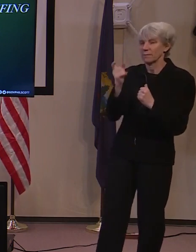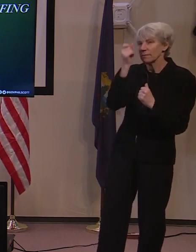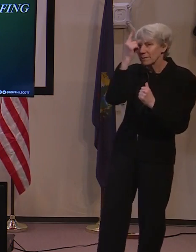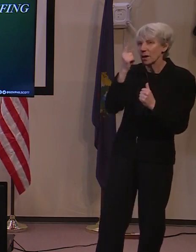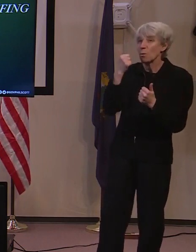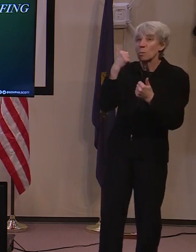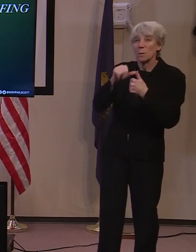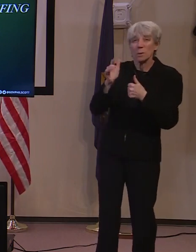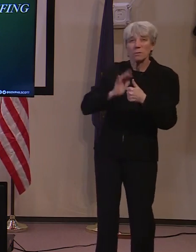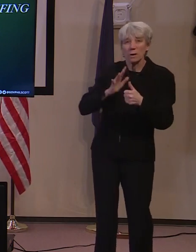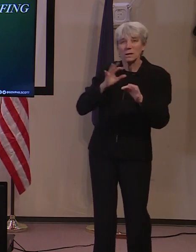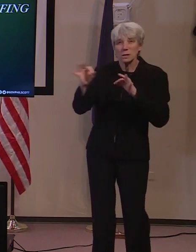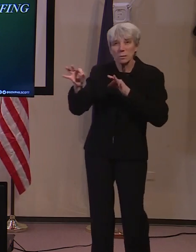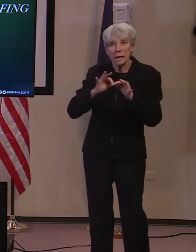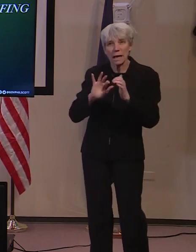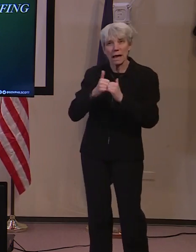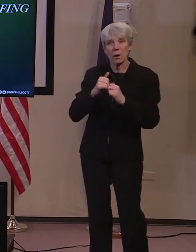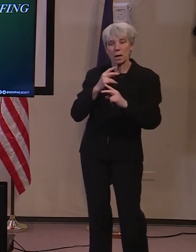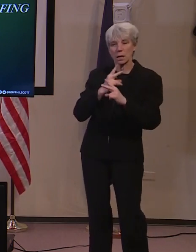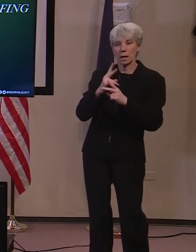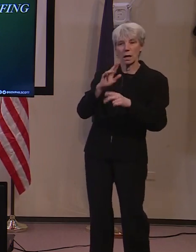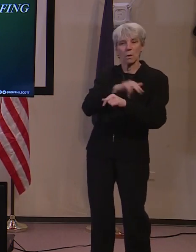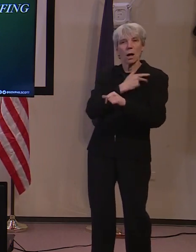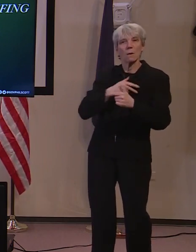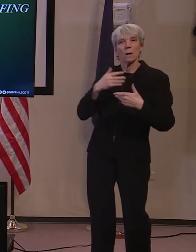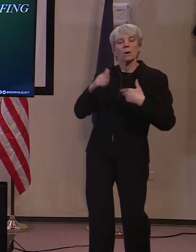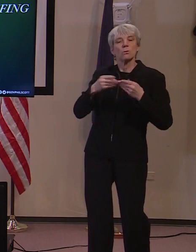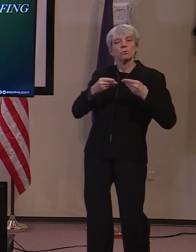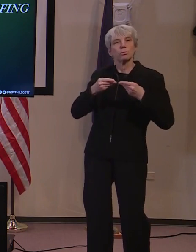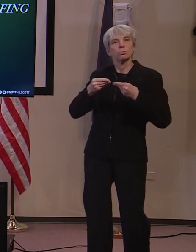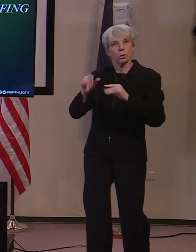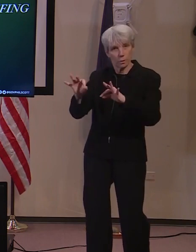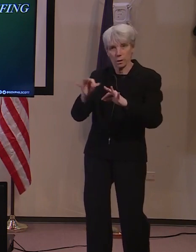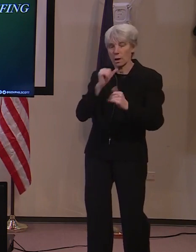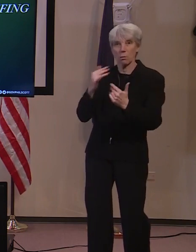our hospitals. Number one prevent hospitalizations in the first place